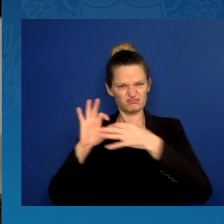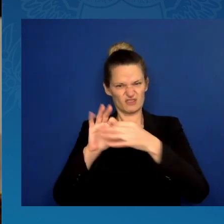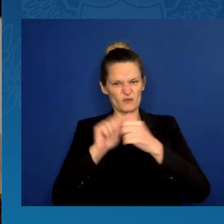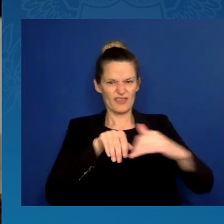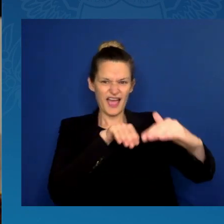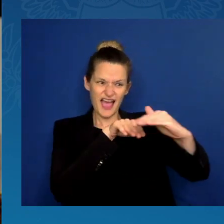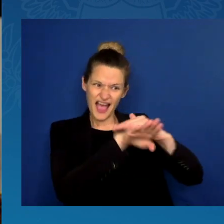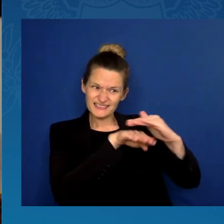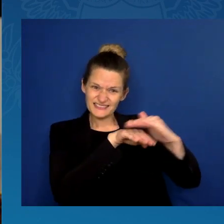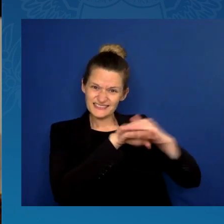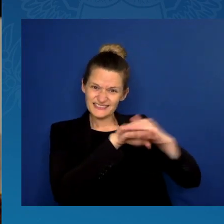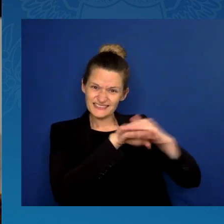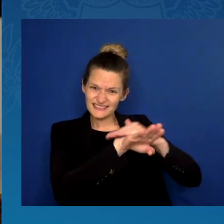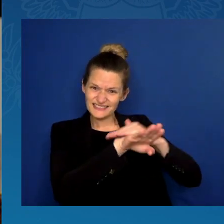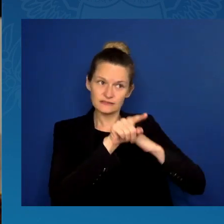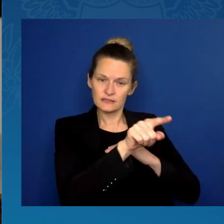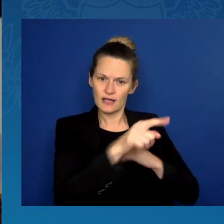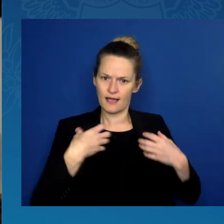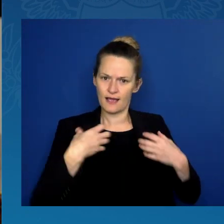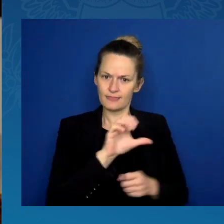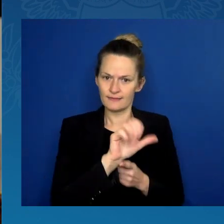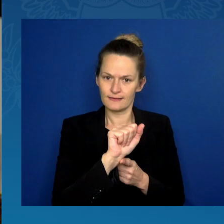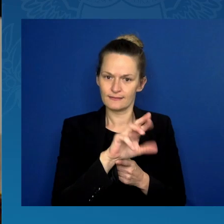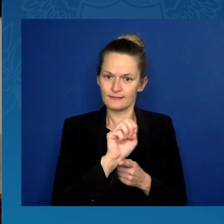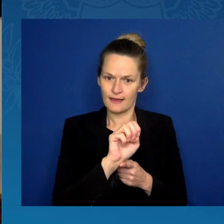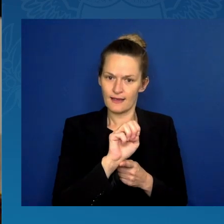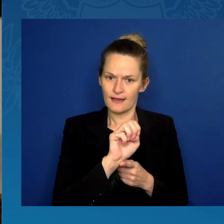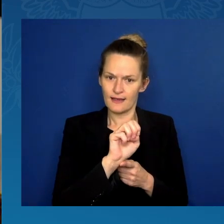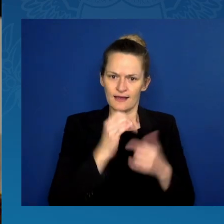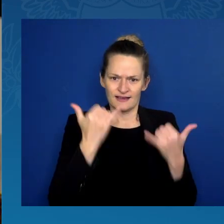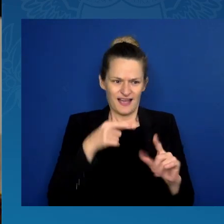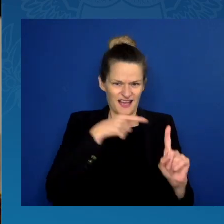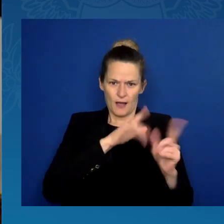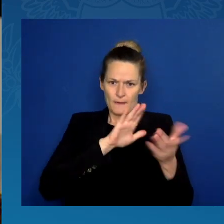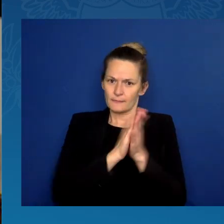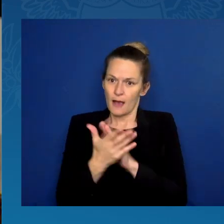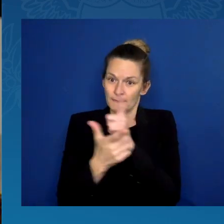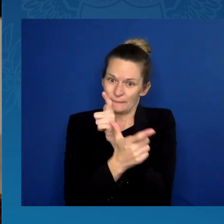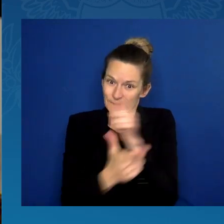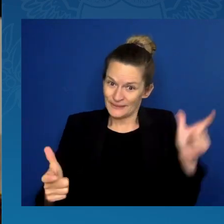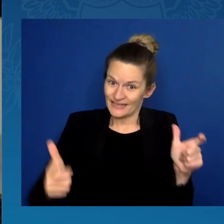and has become a bigger issue now. We look at the fact that Latinos